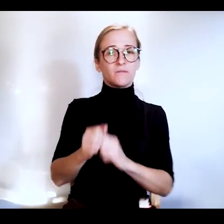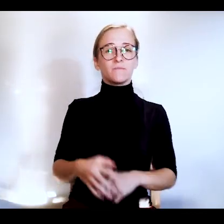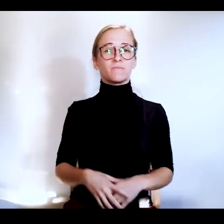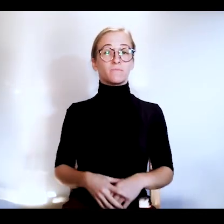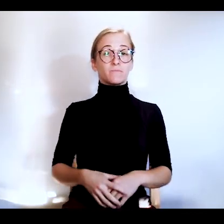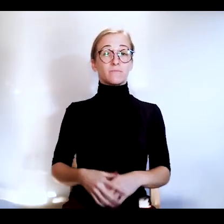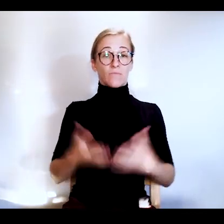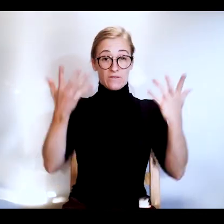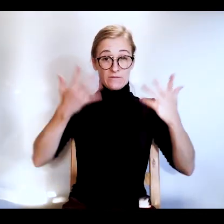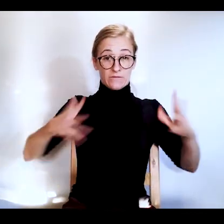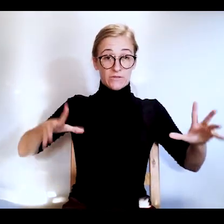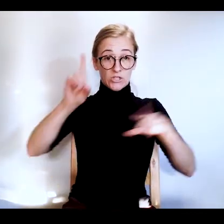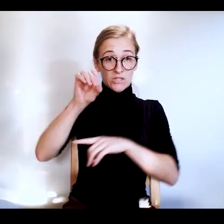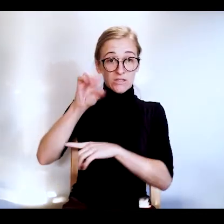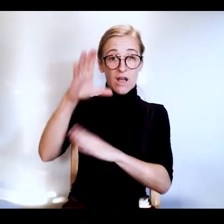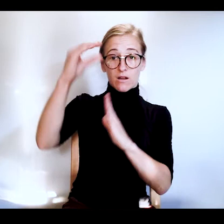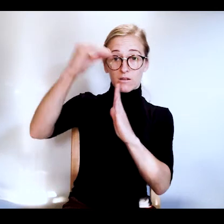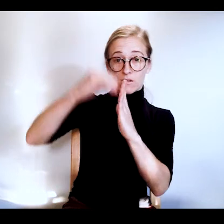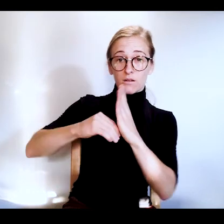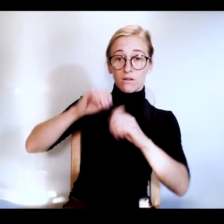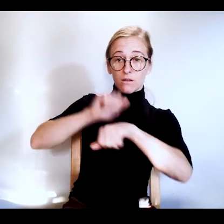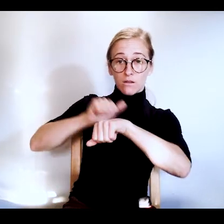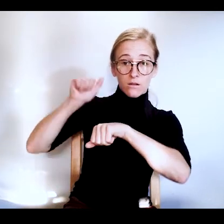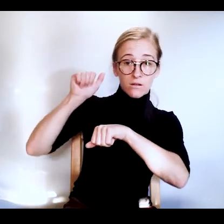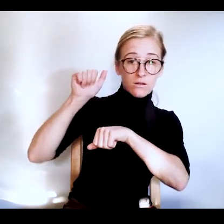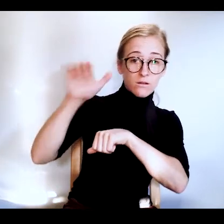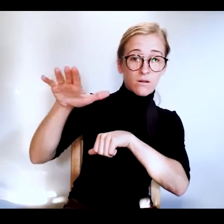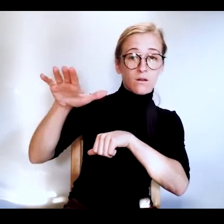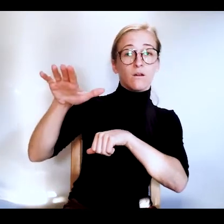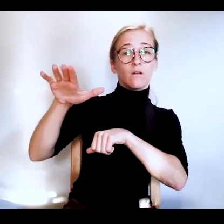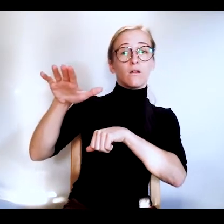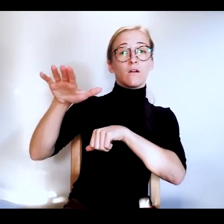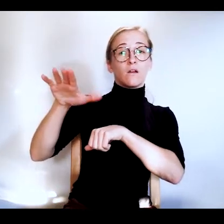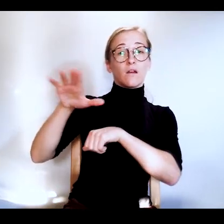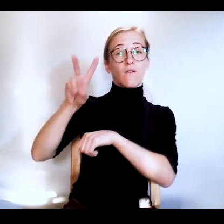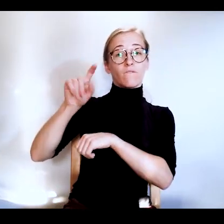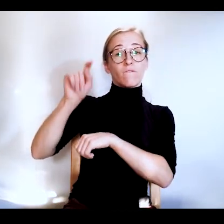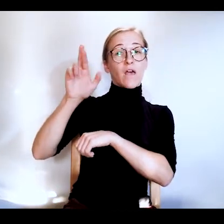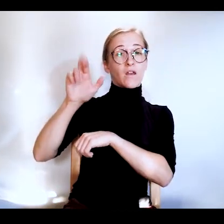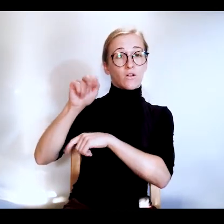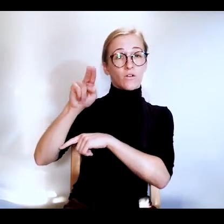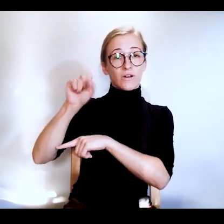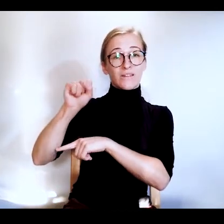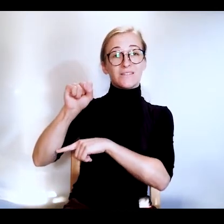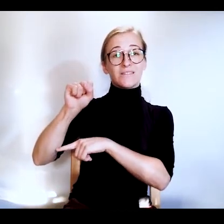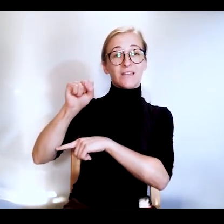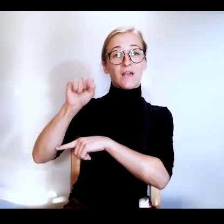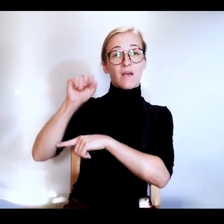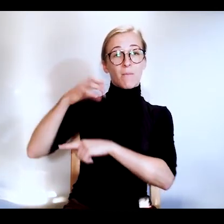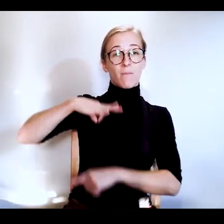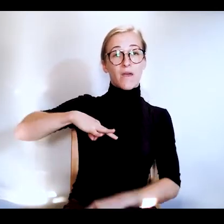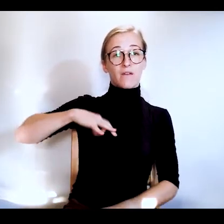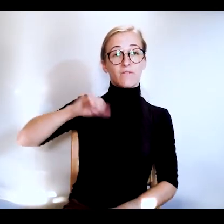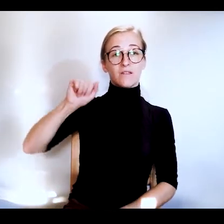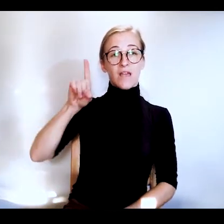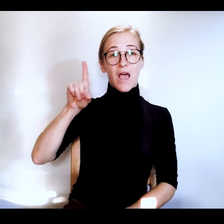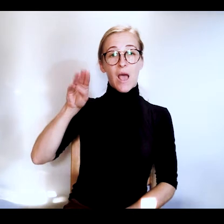As soon as all that documentation is in the hands of the Veterans Benefits Administration,